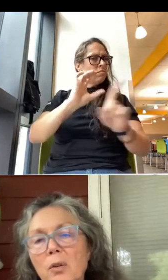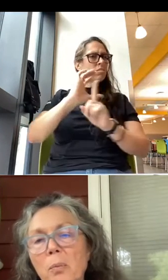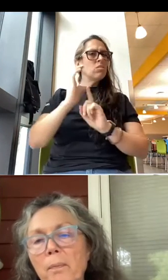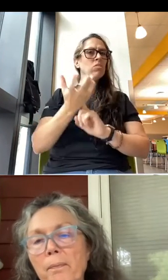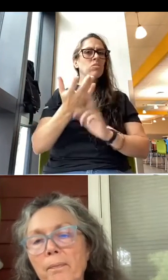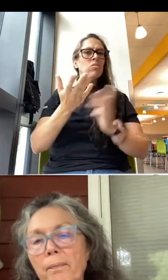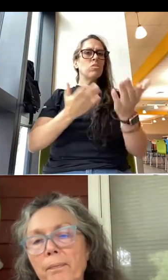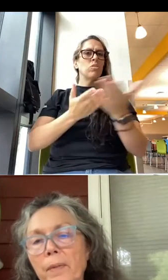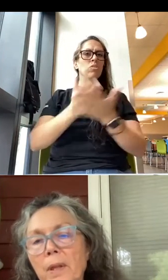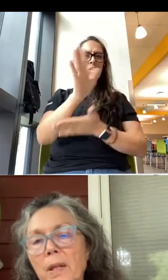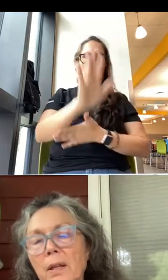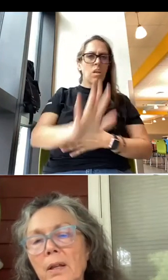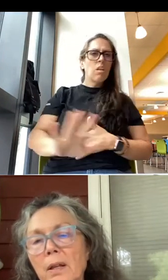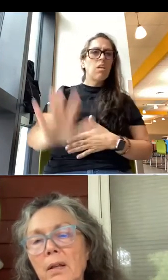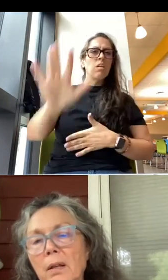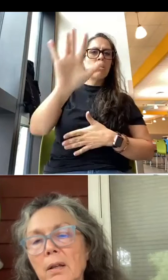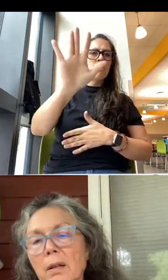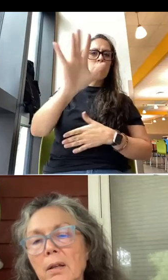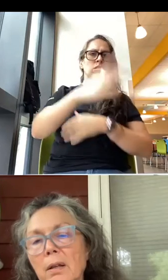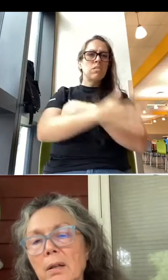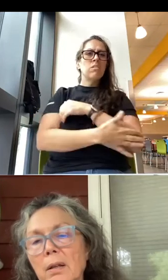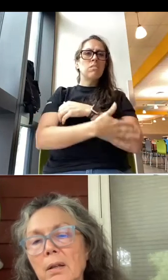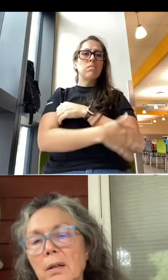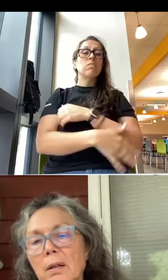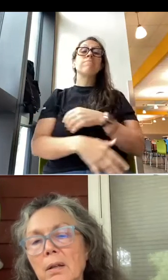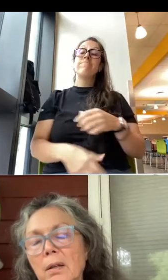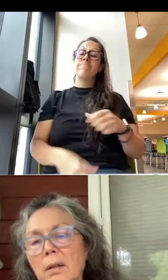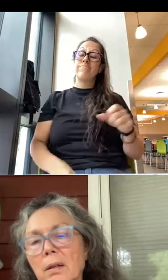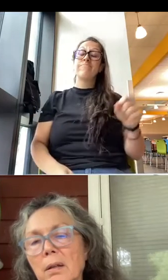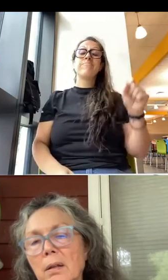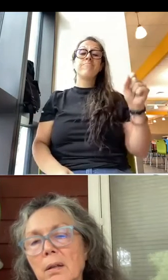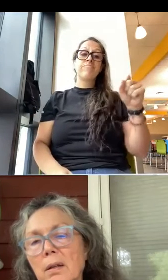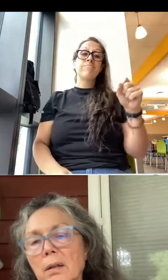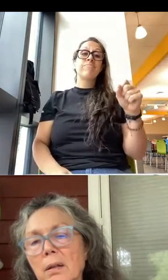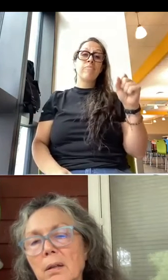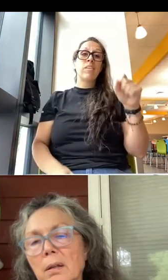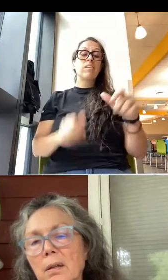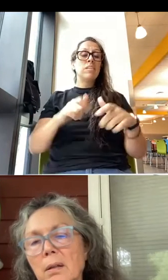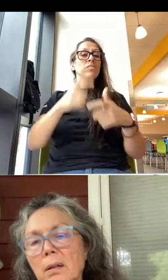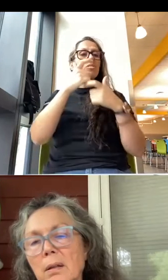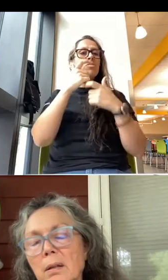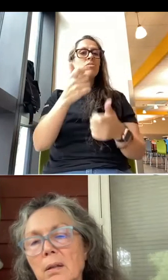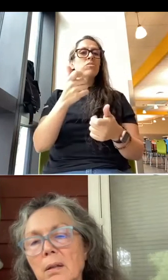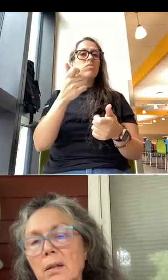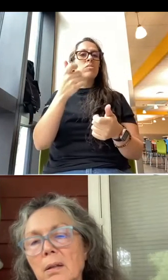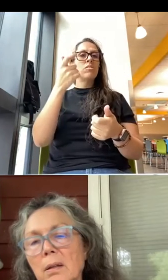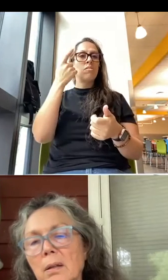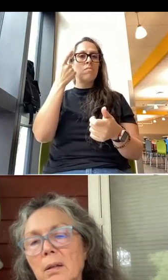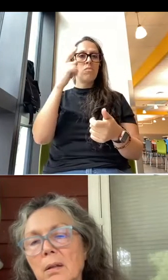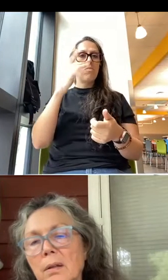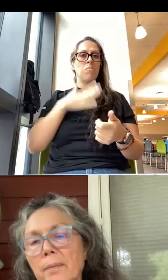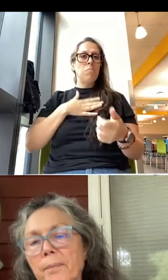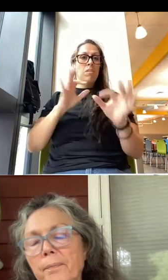Yeah, yeah. I mean, I think that's always been interesting for, for, for my family, because um, my Dad's parents,